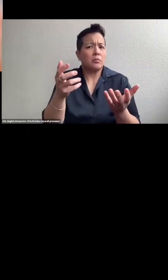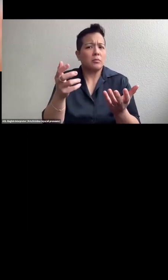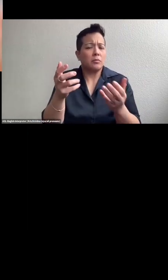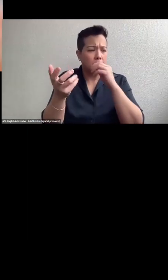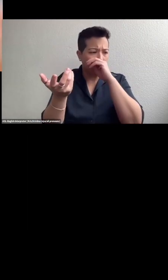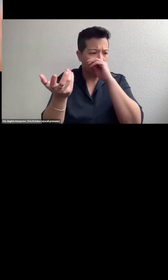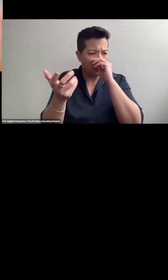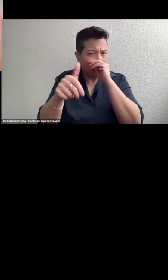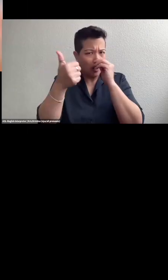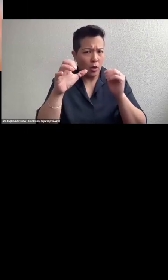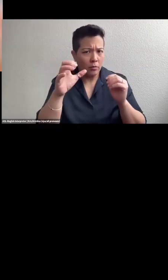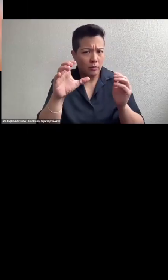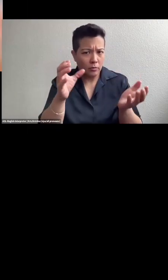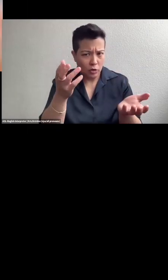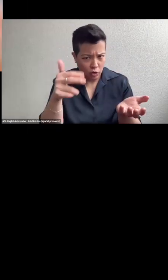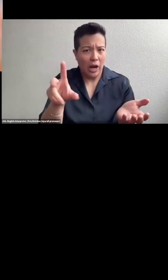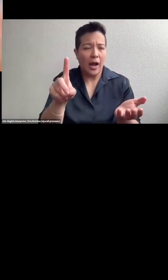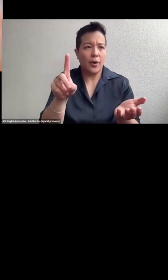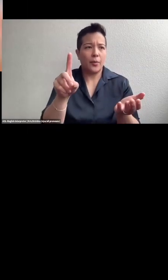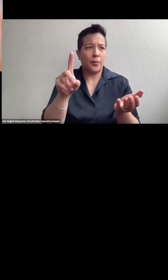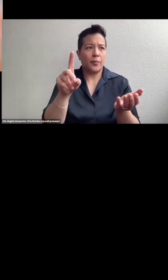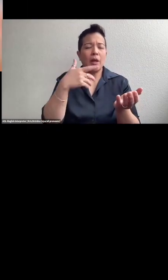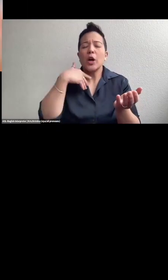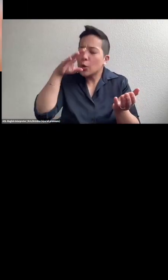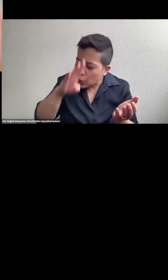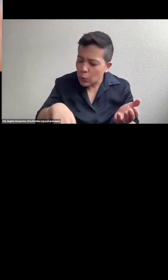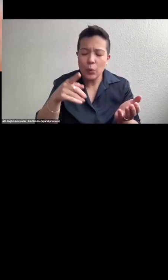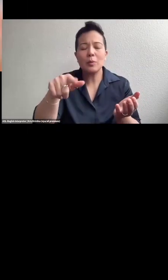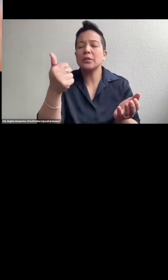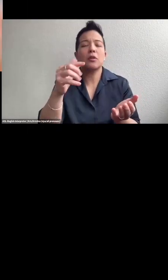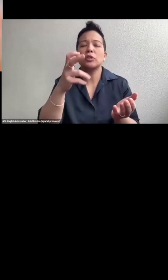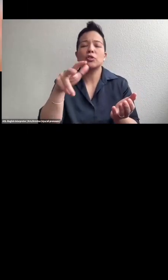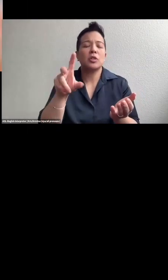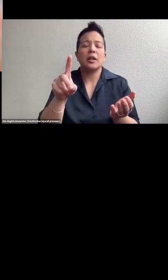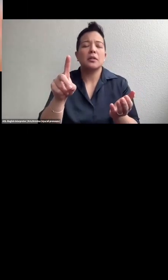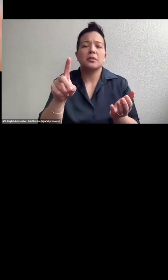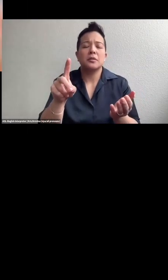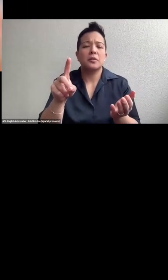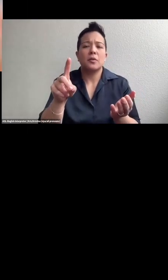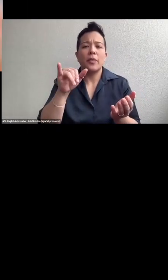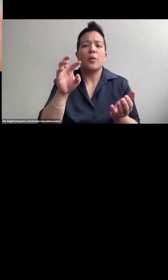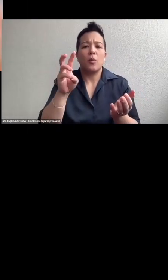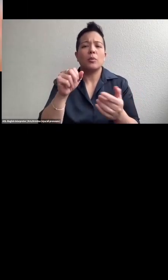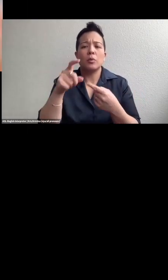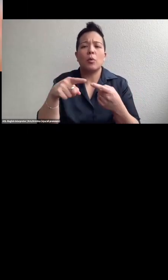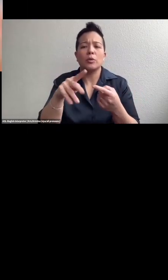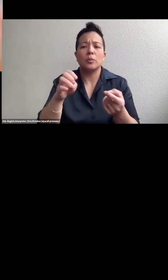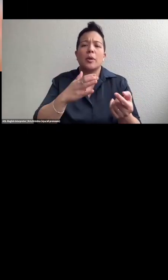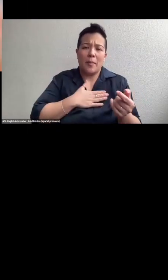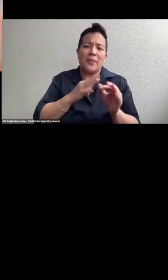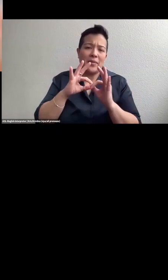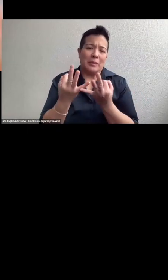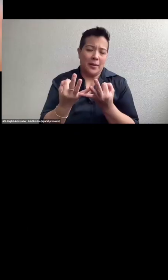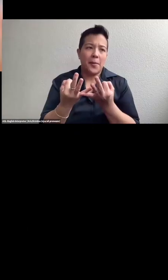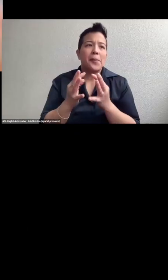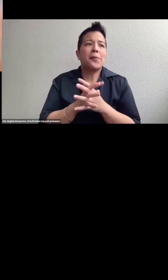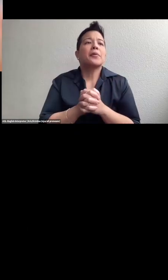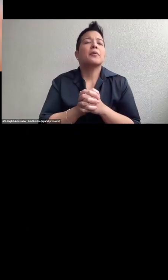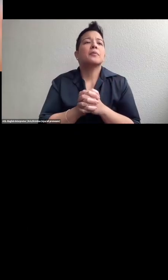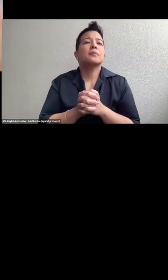another child that I knew that there was another child that was going to be my family, um, that was out